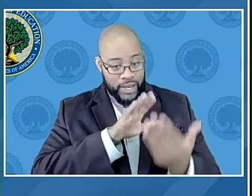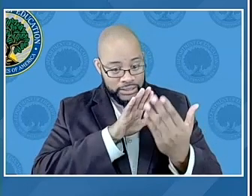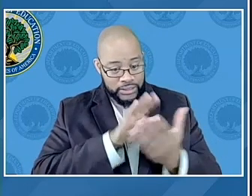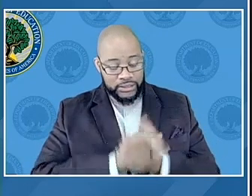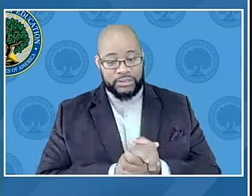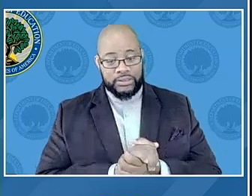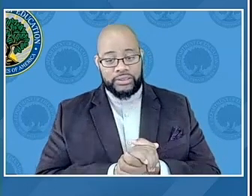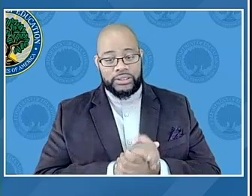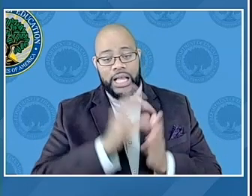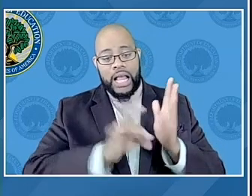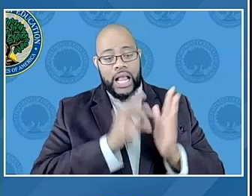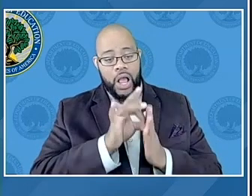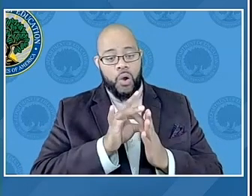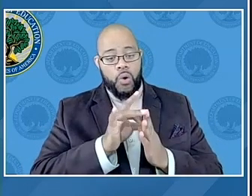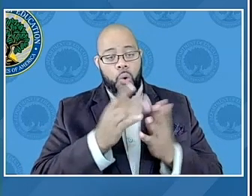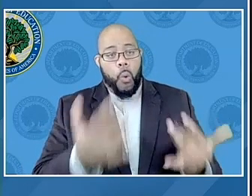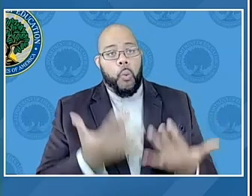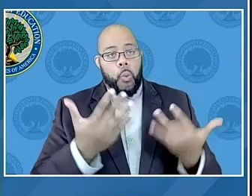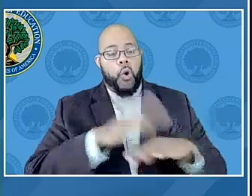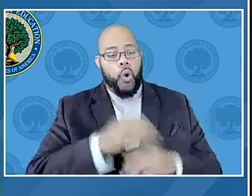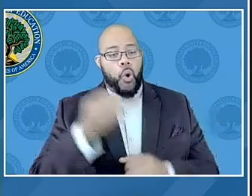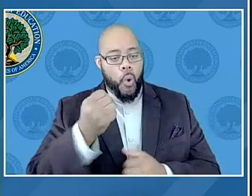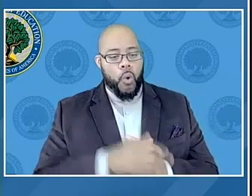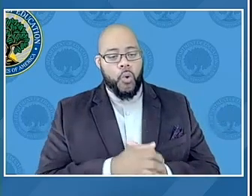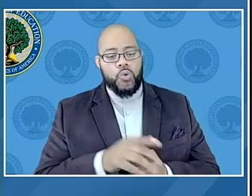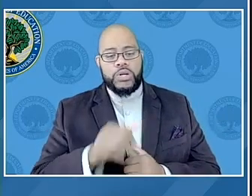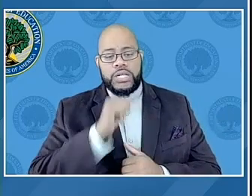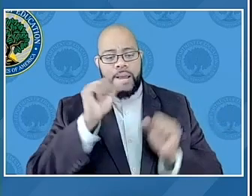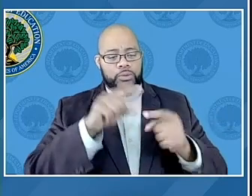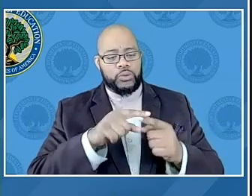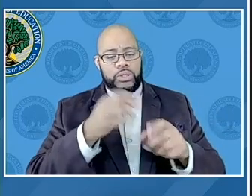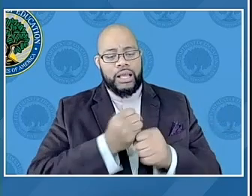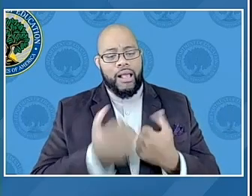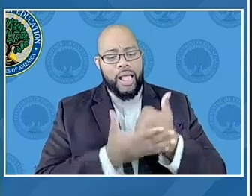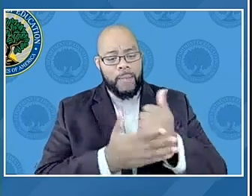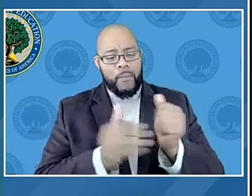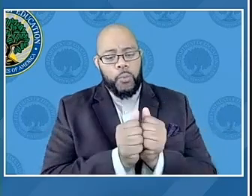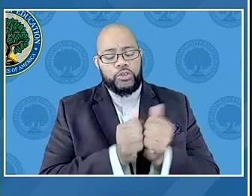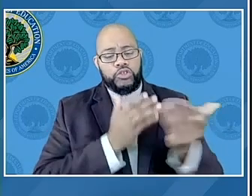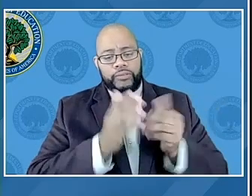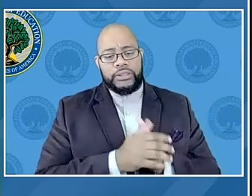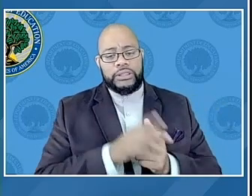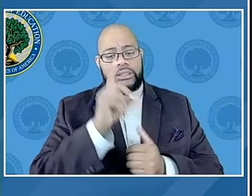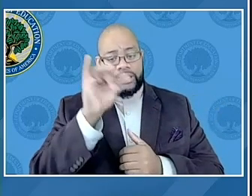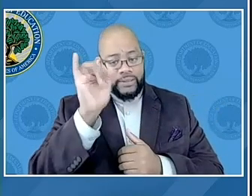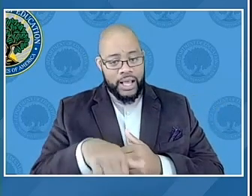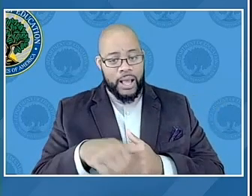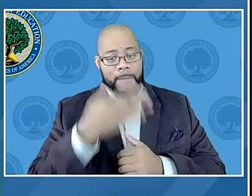wait times on hold? Were you not able to get help with your servicing? Did that bad servicing lead you